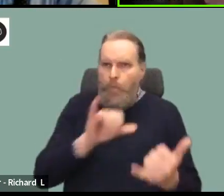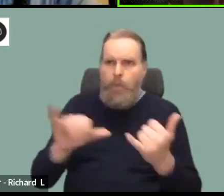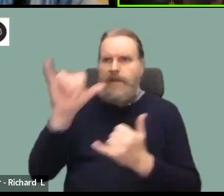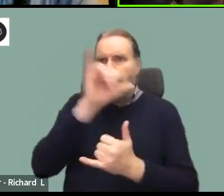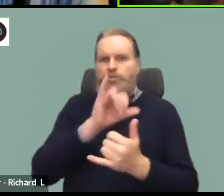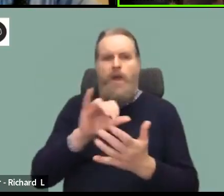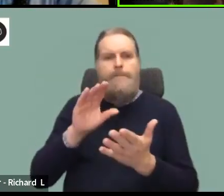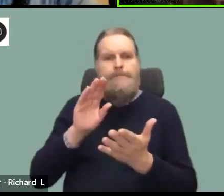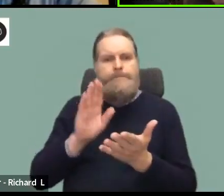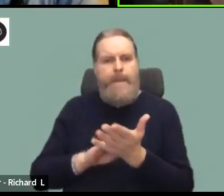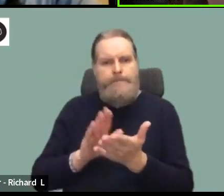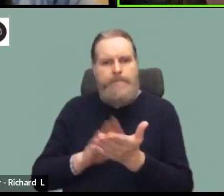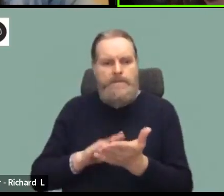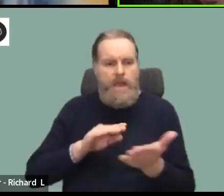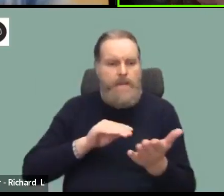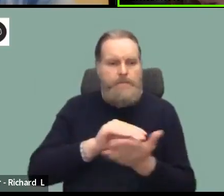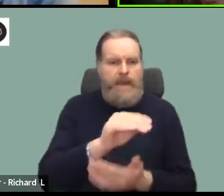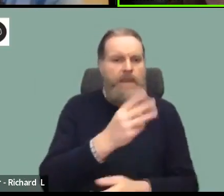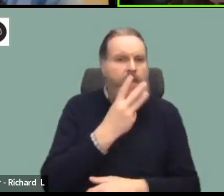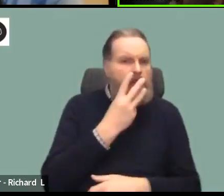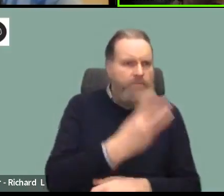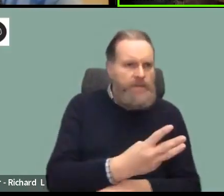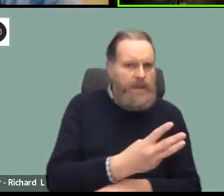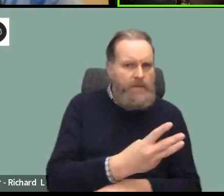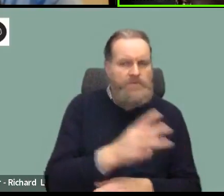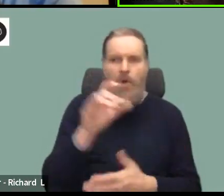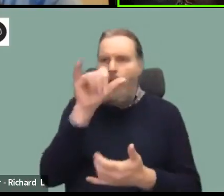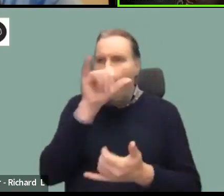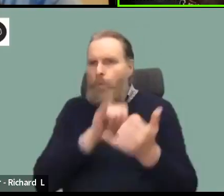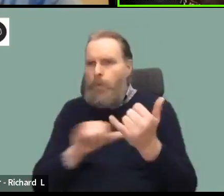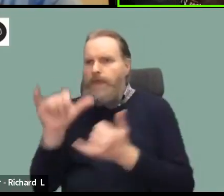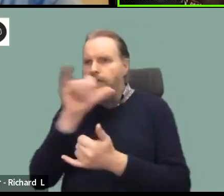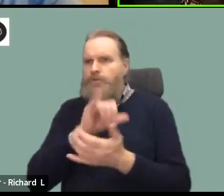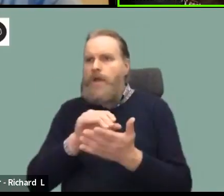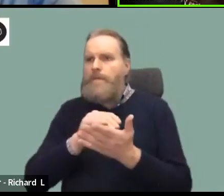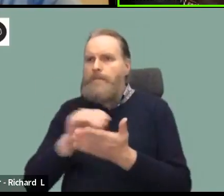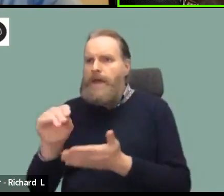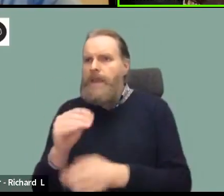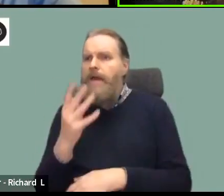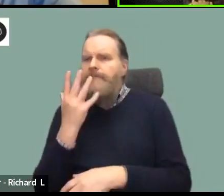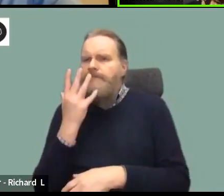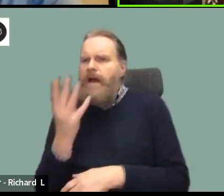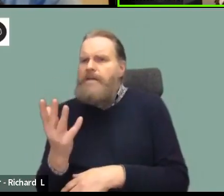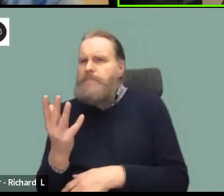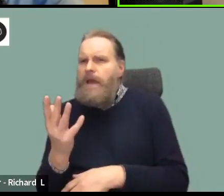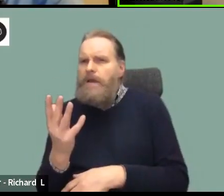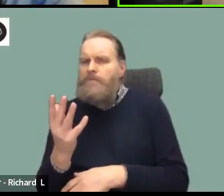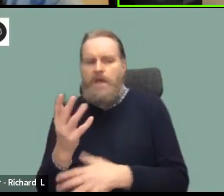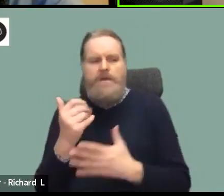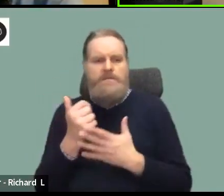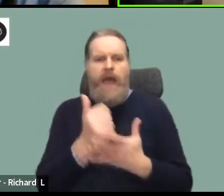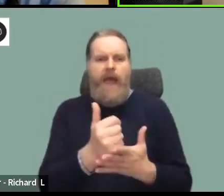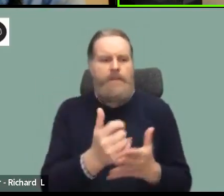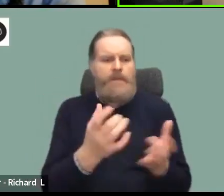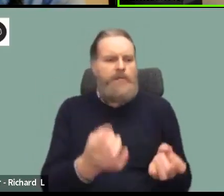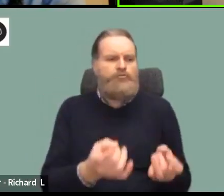are the criteria, which are the criteria, which members will be spent three pounds, and which members will pay. him five him five pounds, as him five pounds, as an extra contributions the stripe.